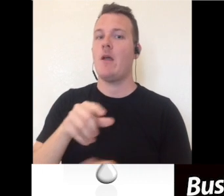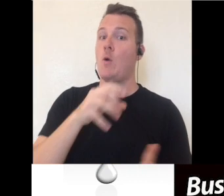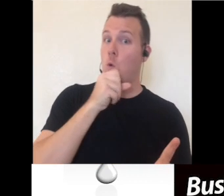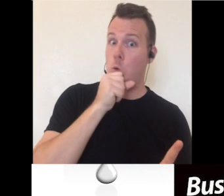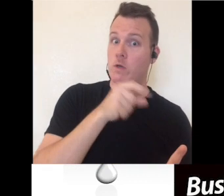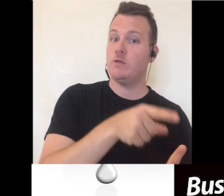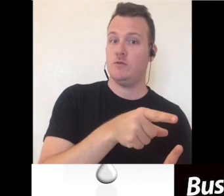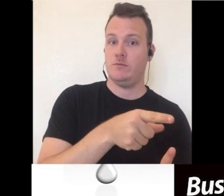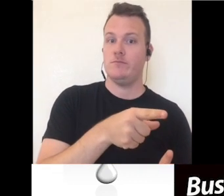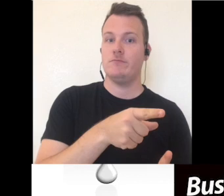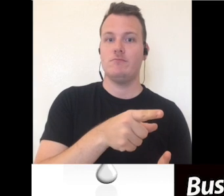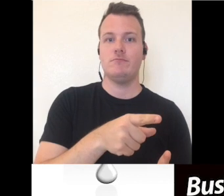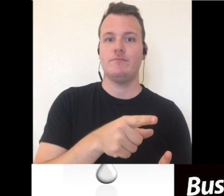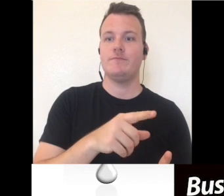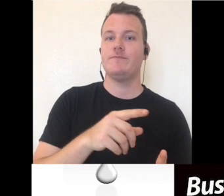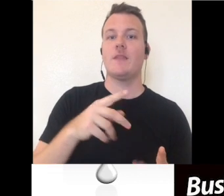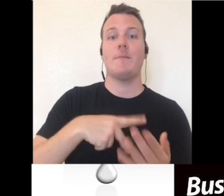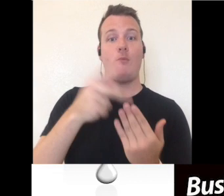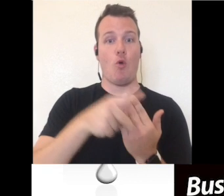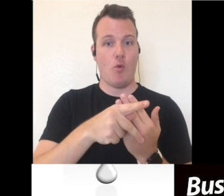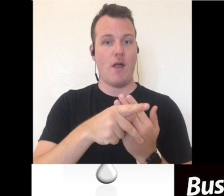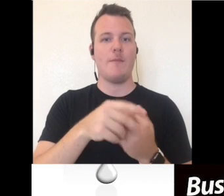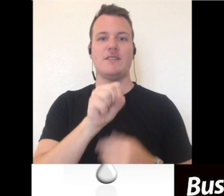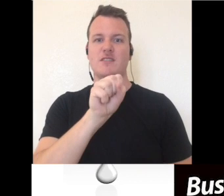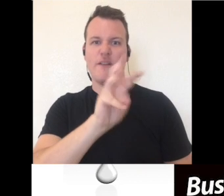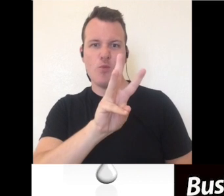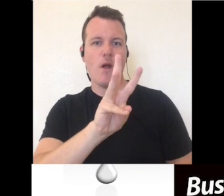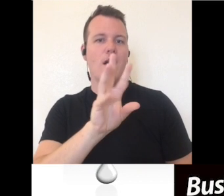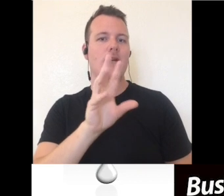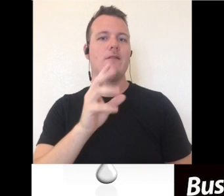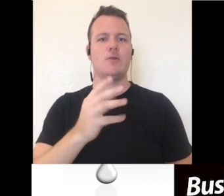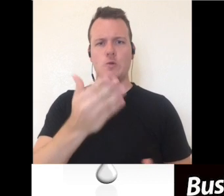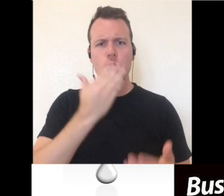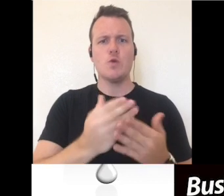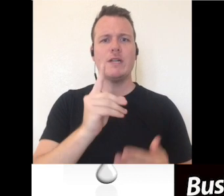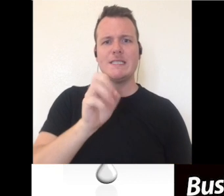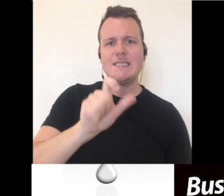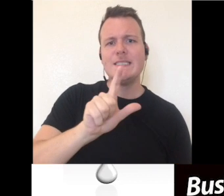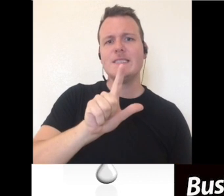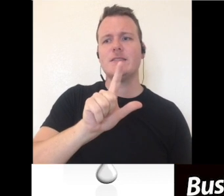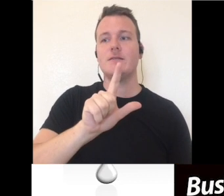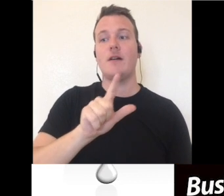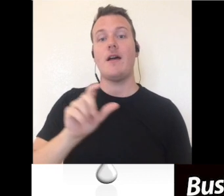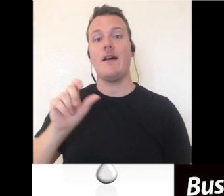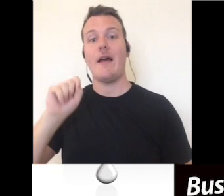oranges in terms of computers, and so the orange people all got the deal on the